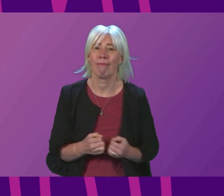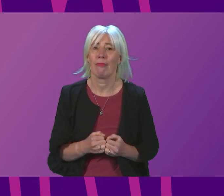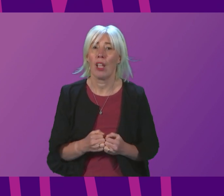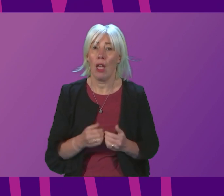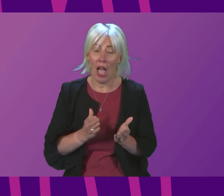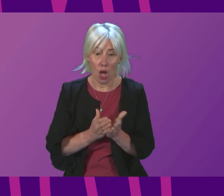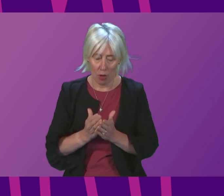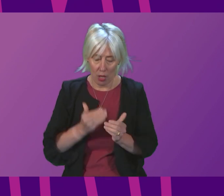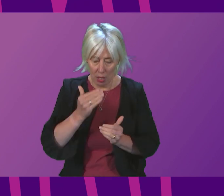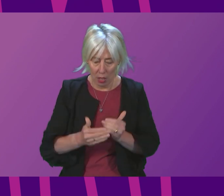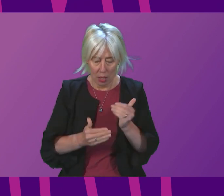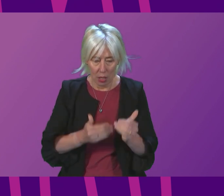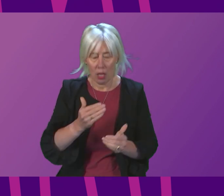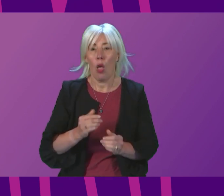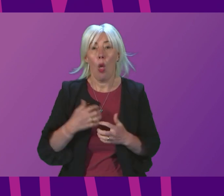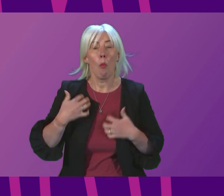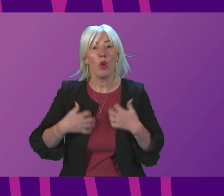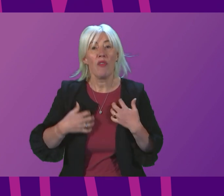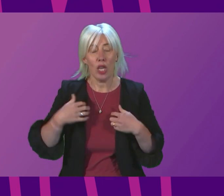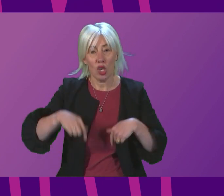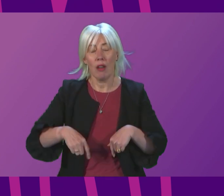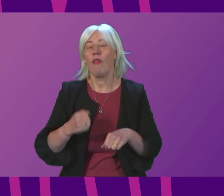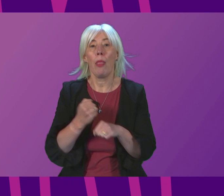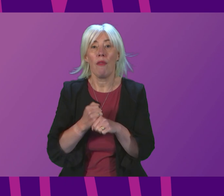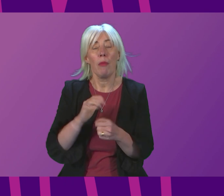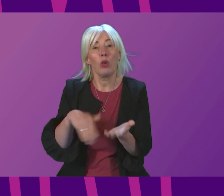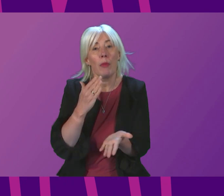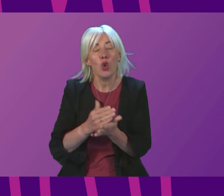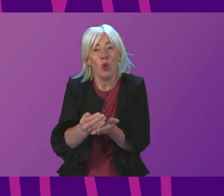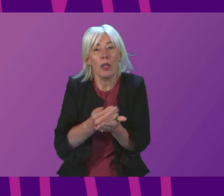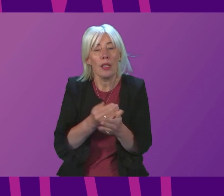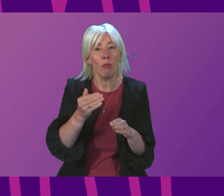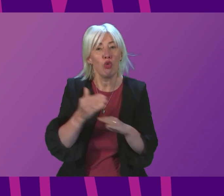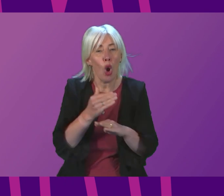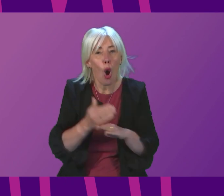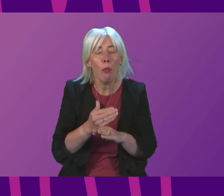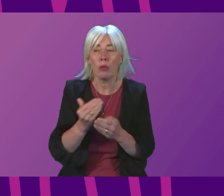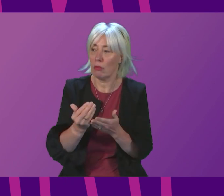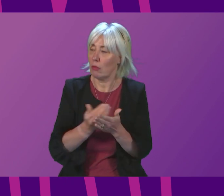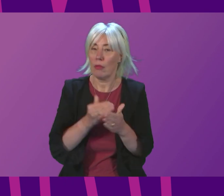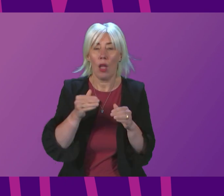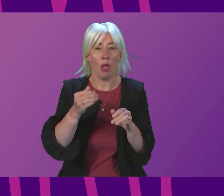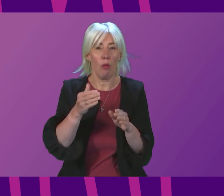At every step, the motivation of the Government has been to secure employment and the shipyard, and to get the ferries completed.